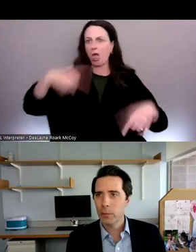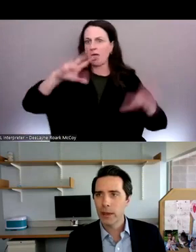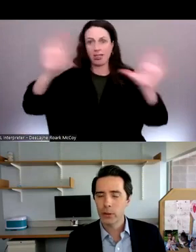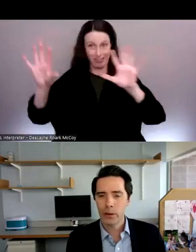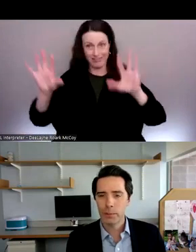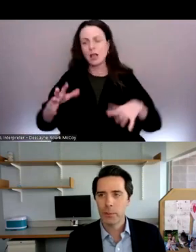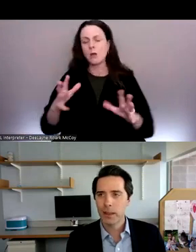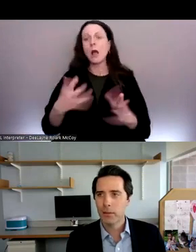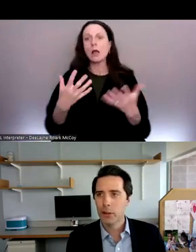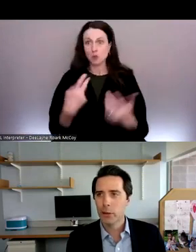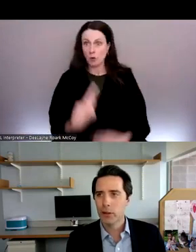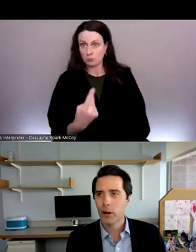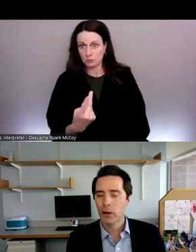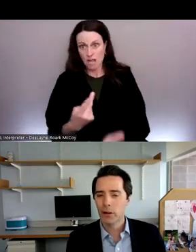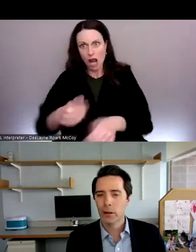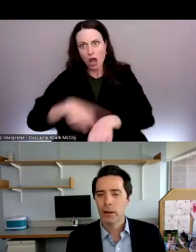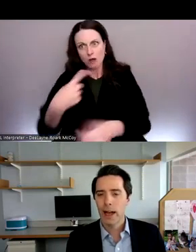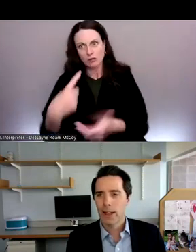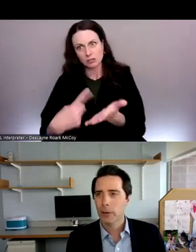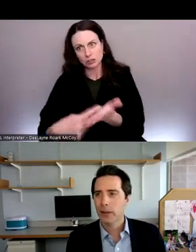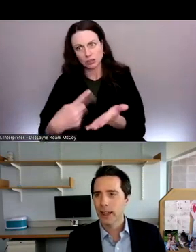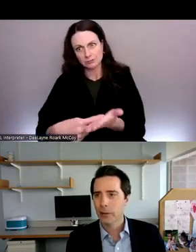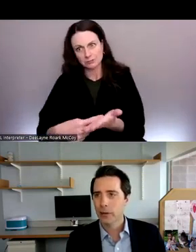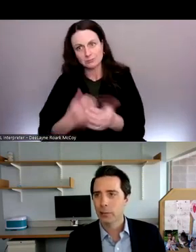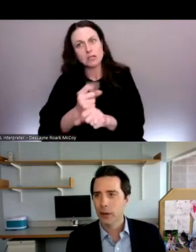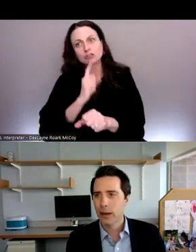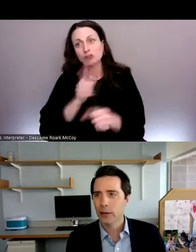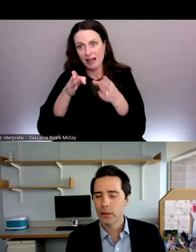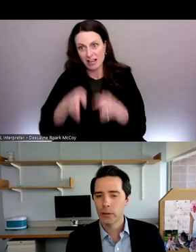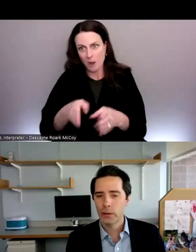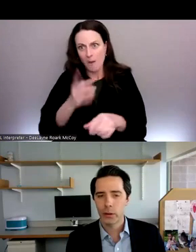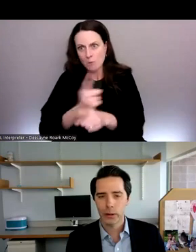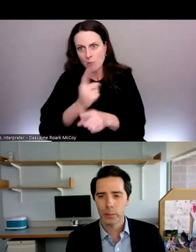want to make sure that individuals are